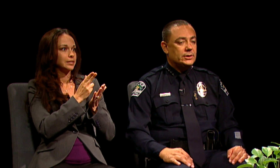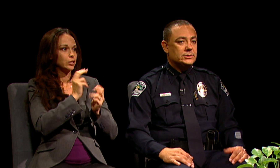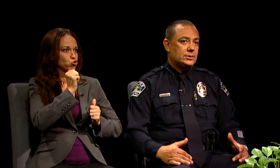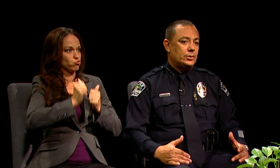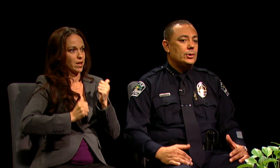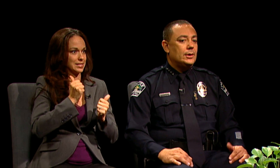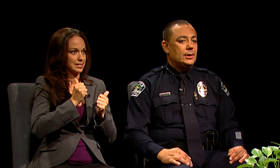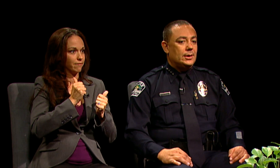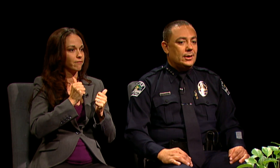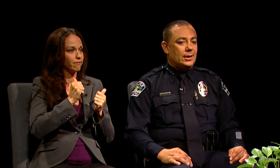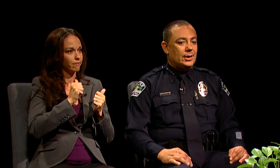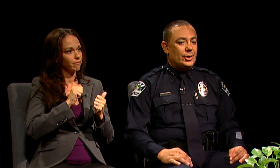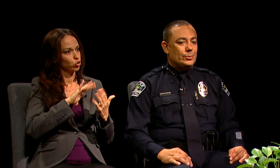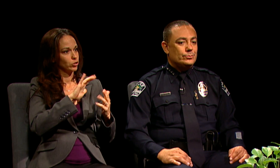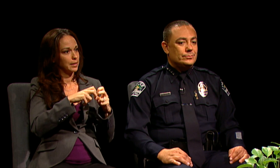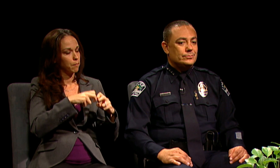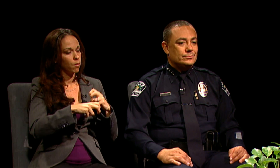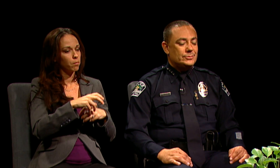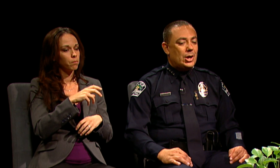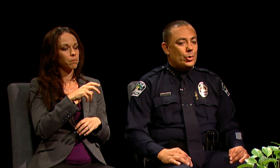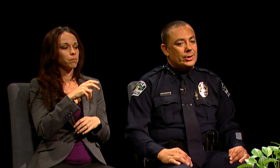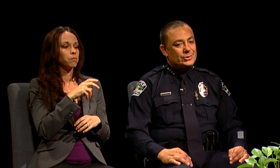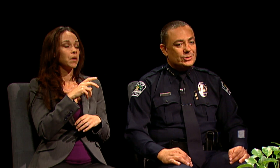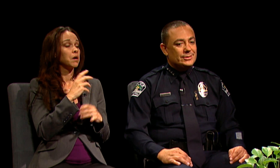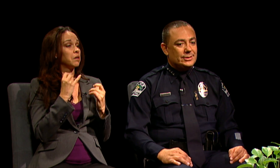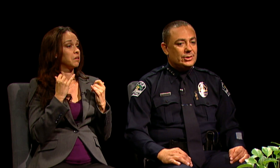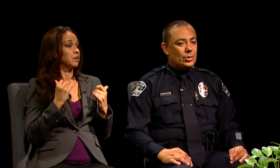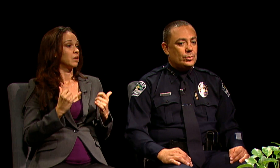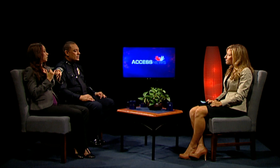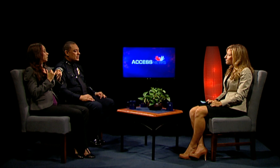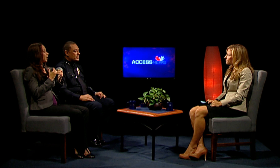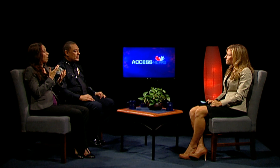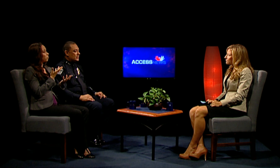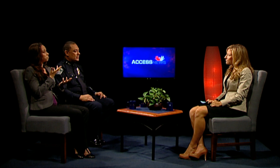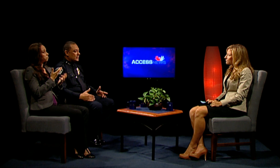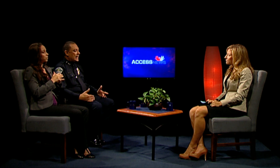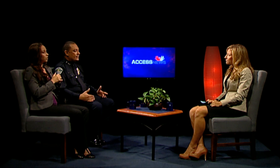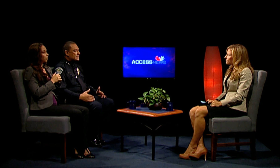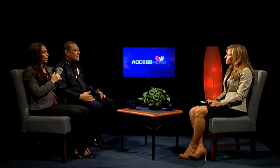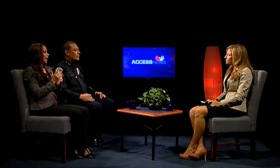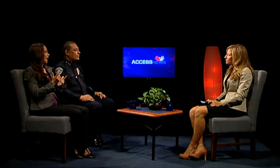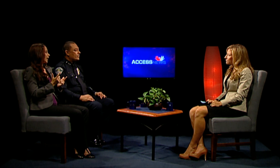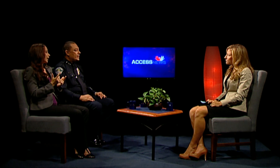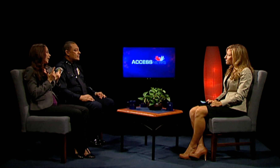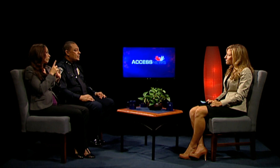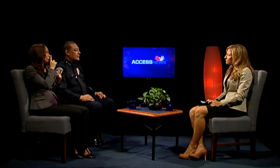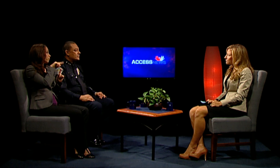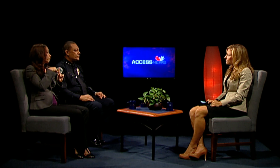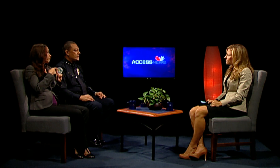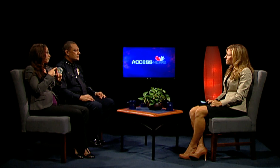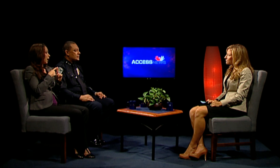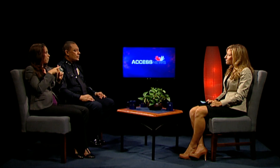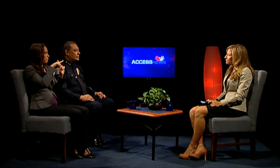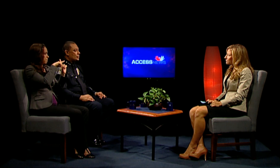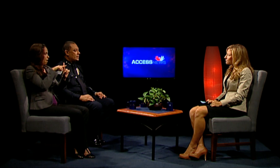AND SO-- NOW, IT'S, YOU KNOW, LIFE IS A ABOUT MAKING POSITIVE CHANGE AND THAT'S WHAT WE TRY TO DO